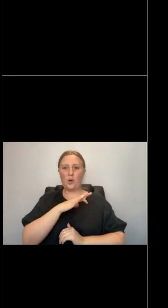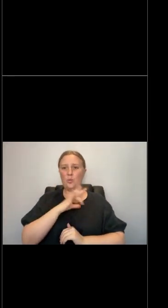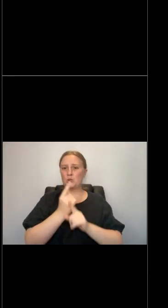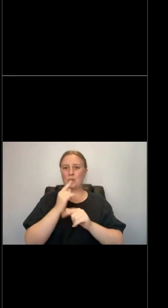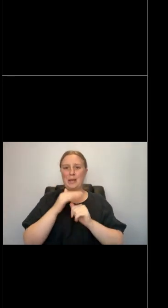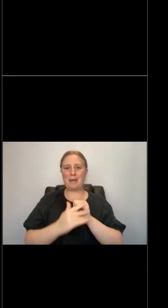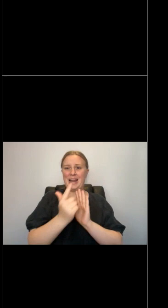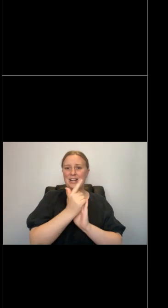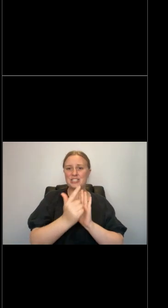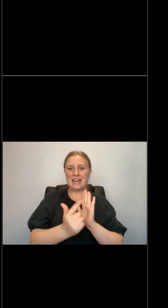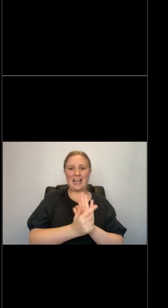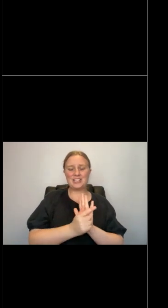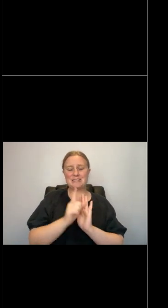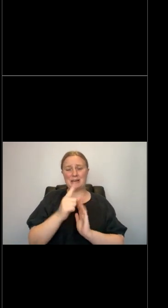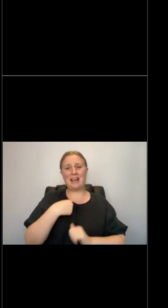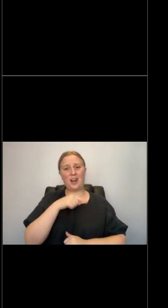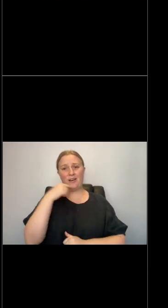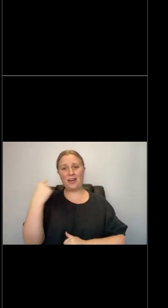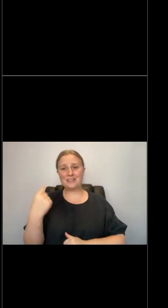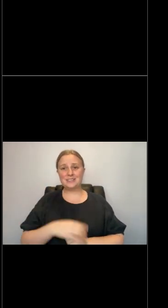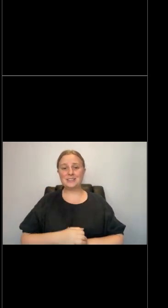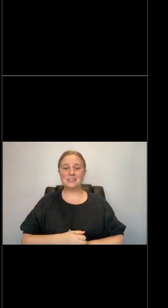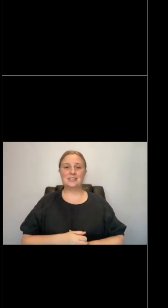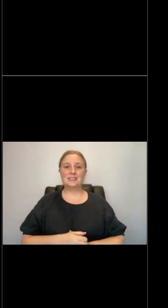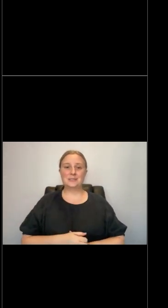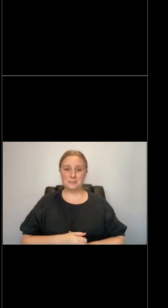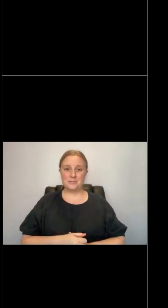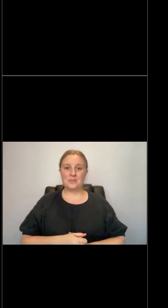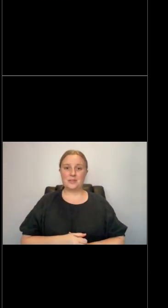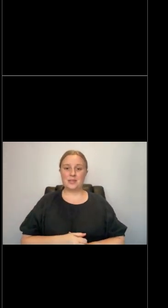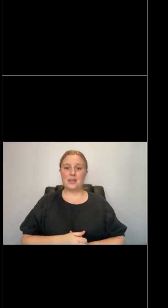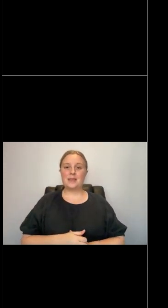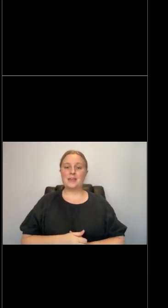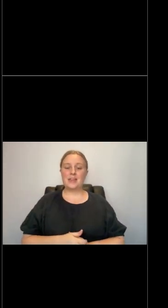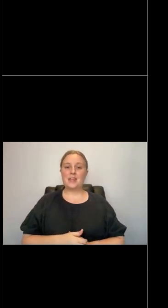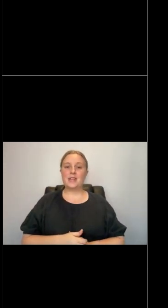The the main test for